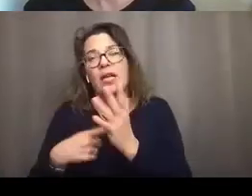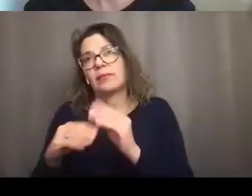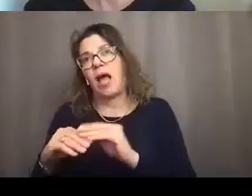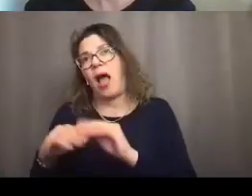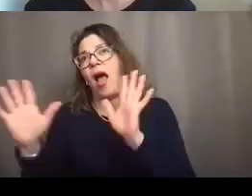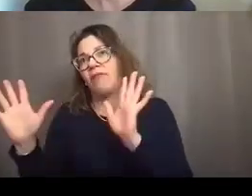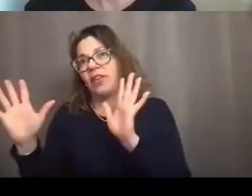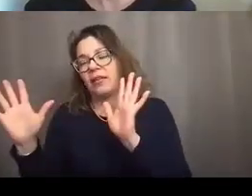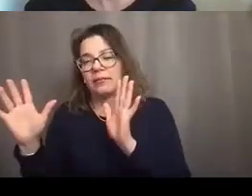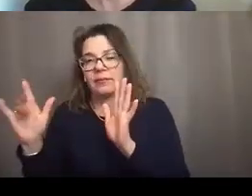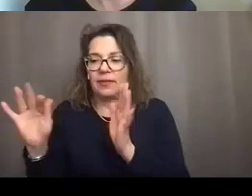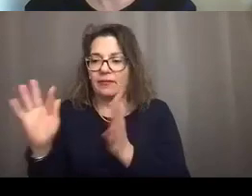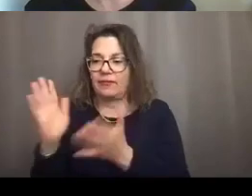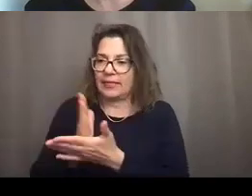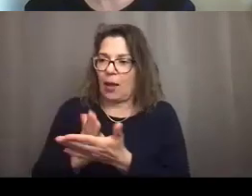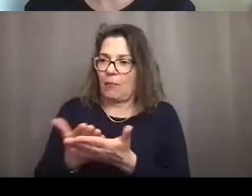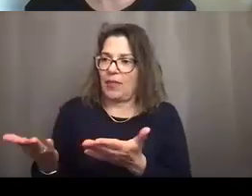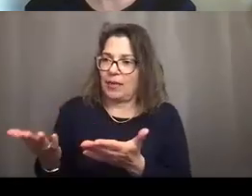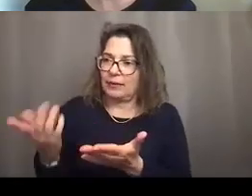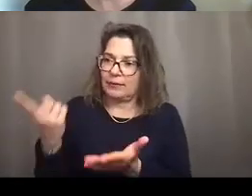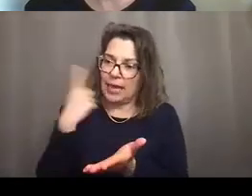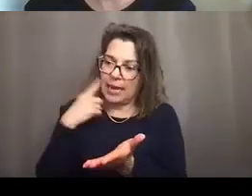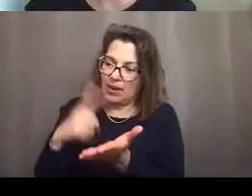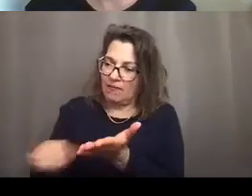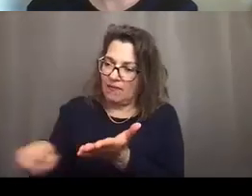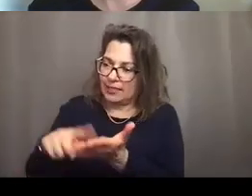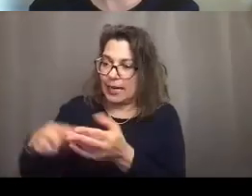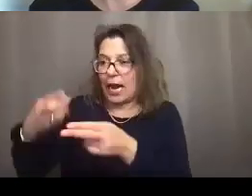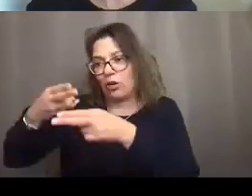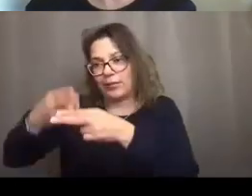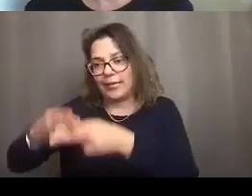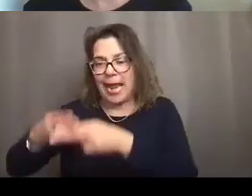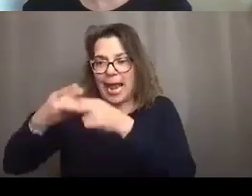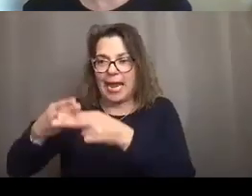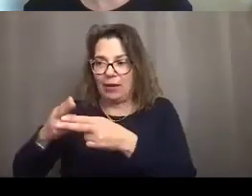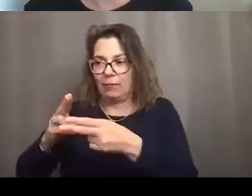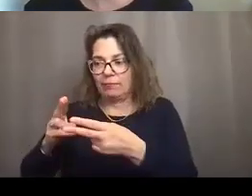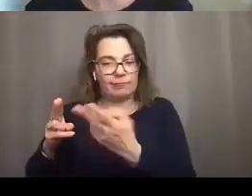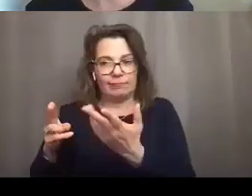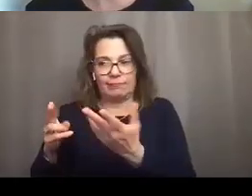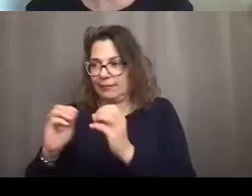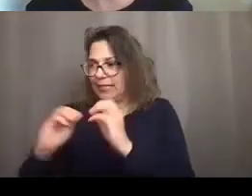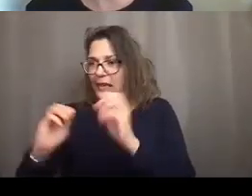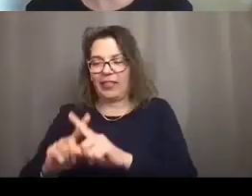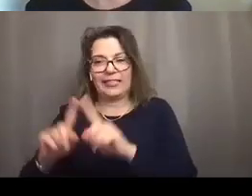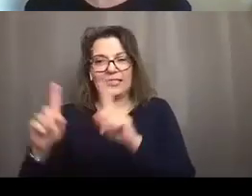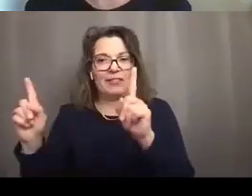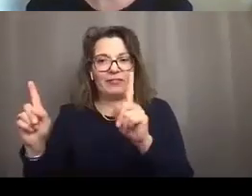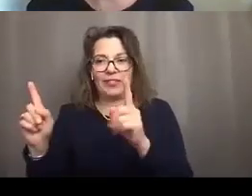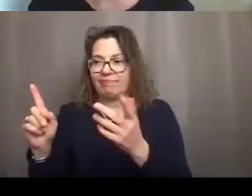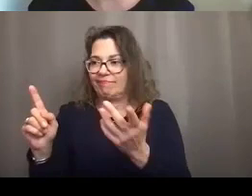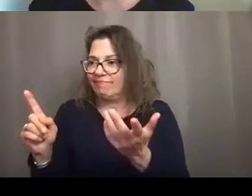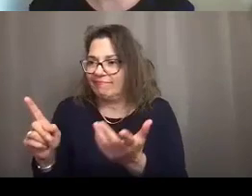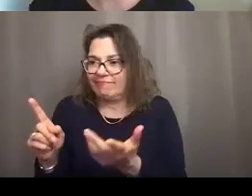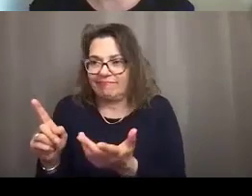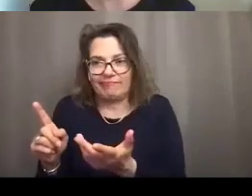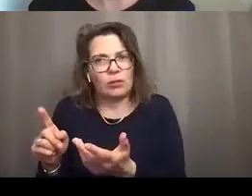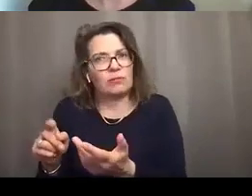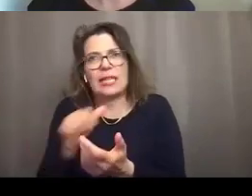if something is an investigator's name, and it's not anything else, it does its best to say we think this is an investigator's name.